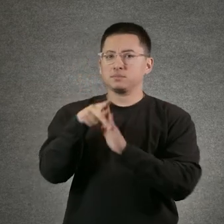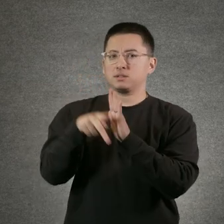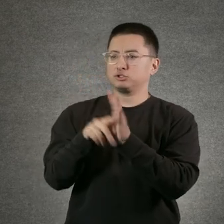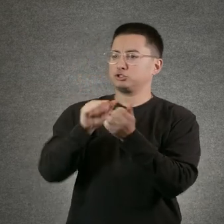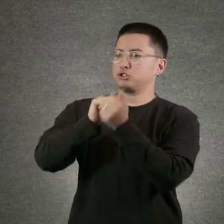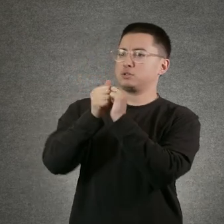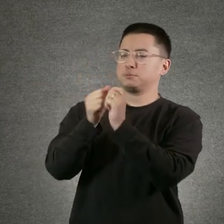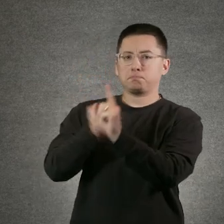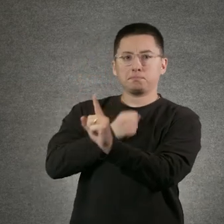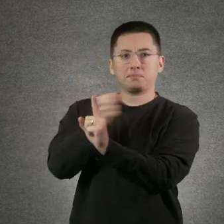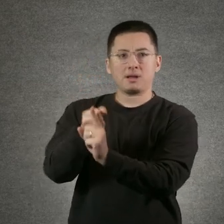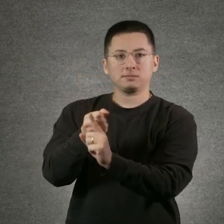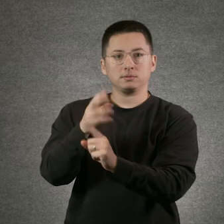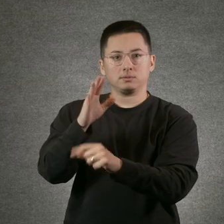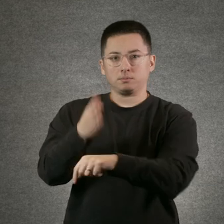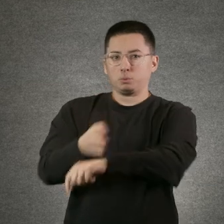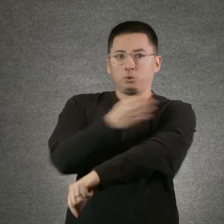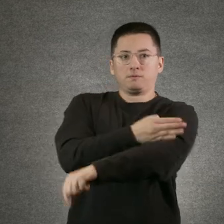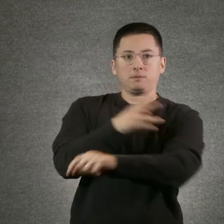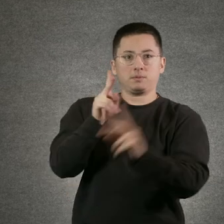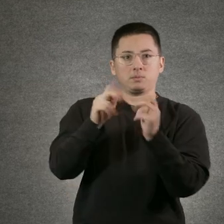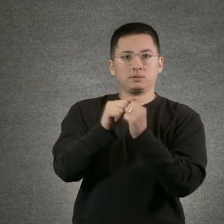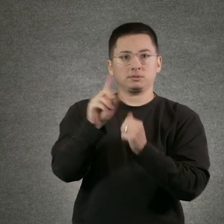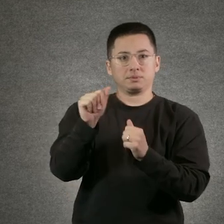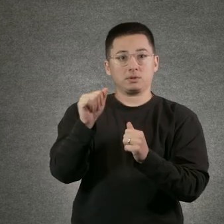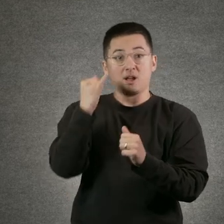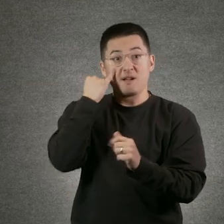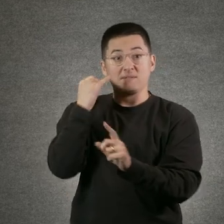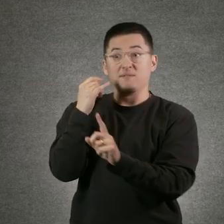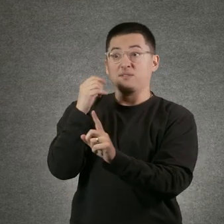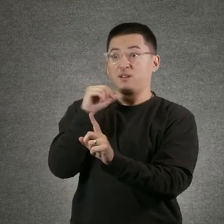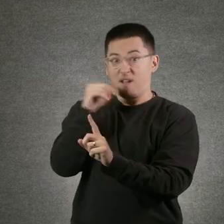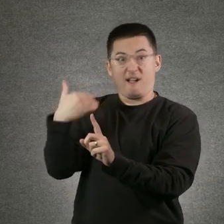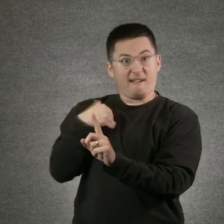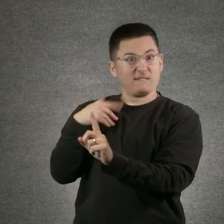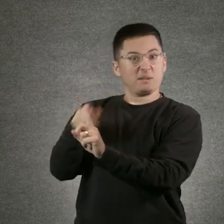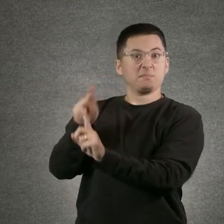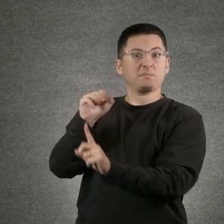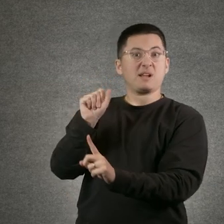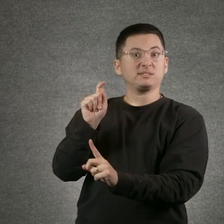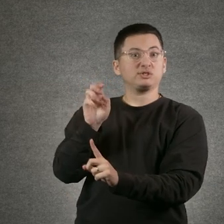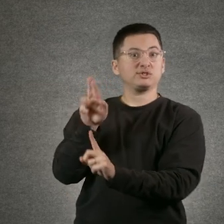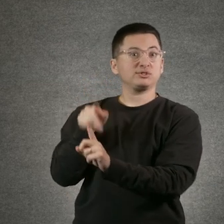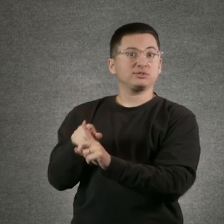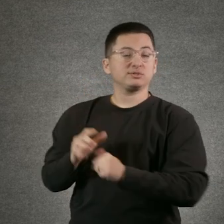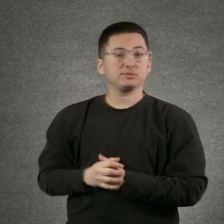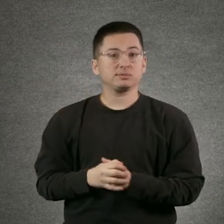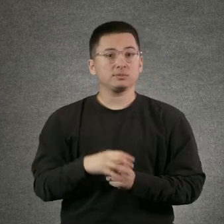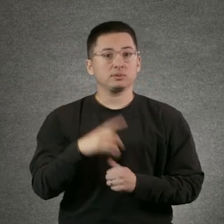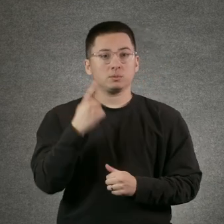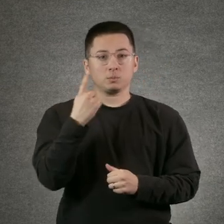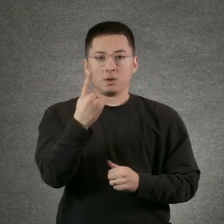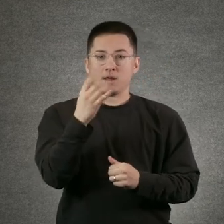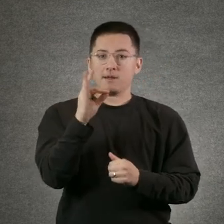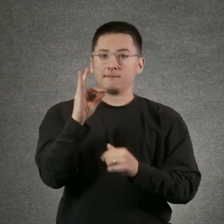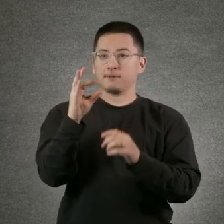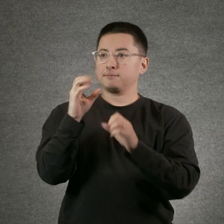if it was not for folks like Master. There's this silly notion in society that people with disabilities are broken or not normal.